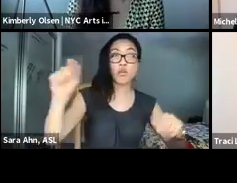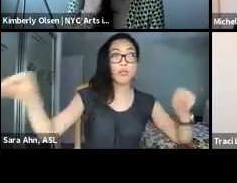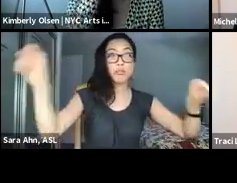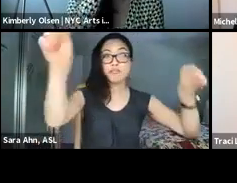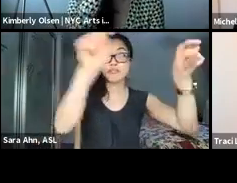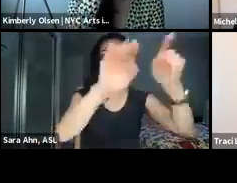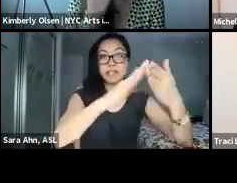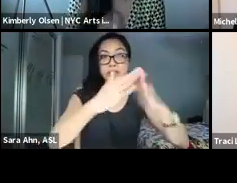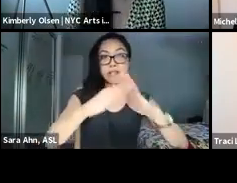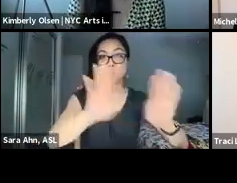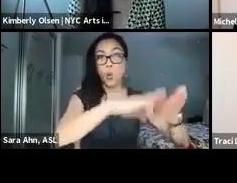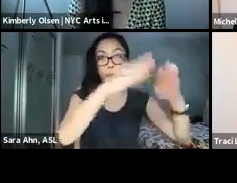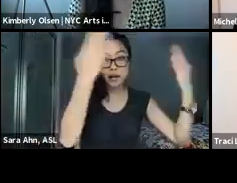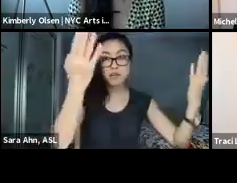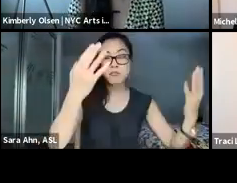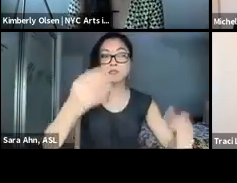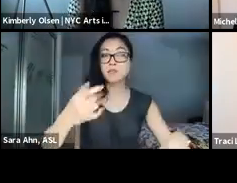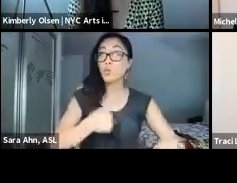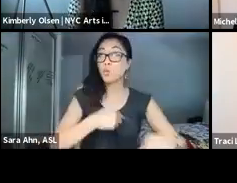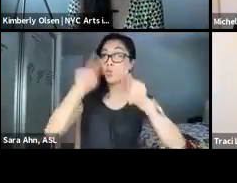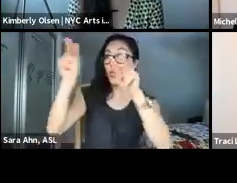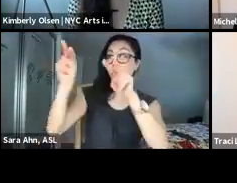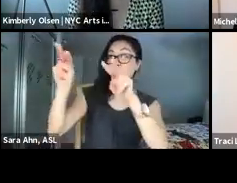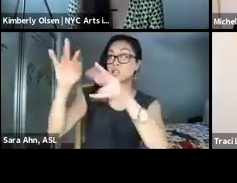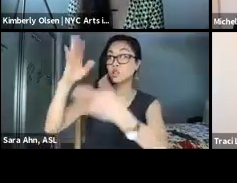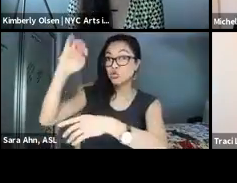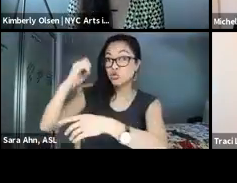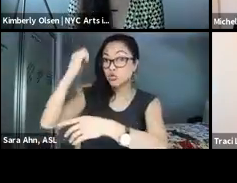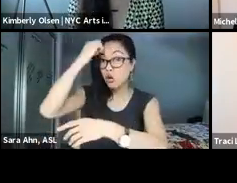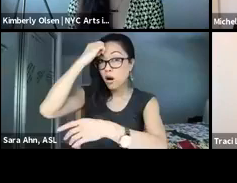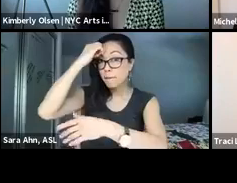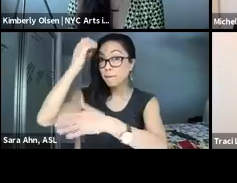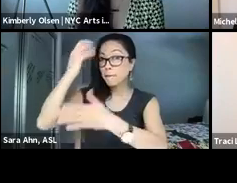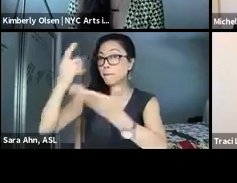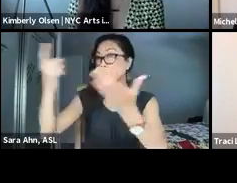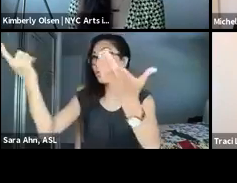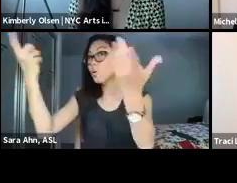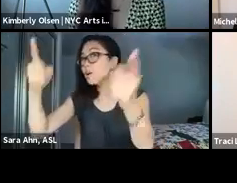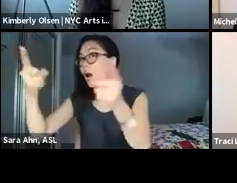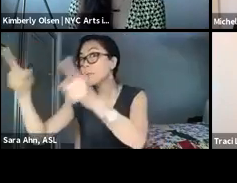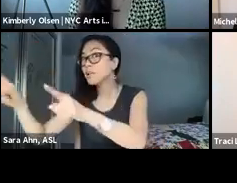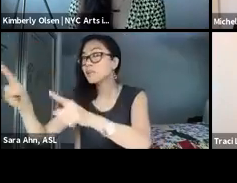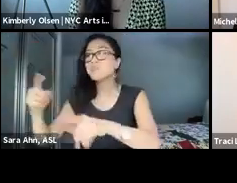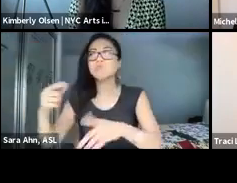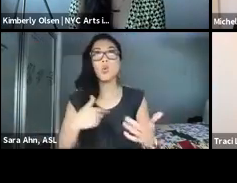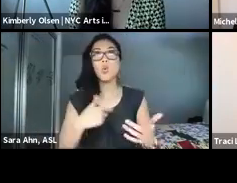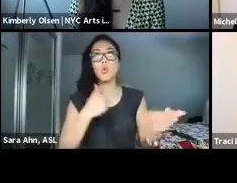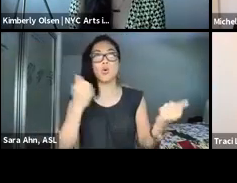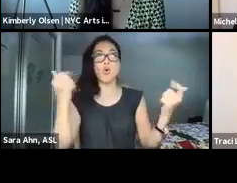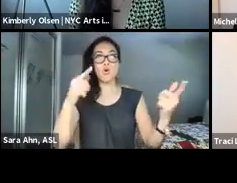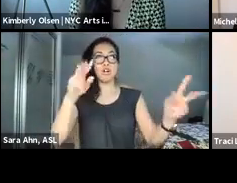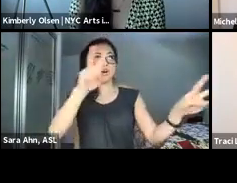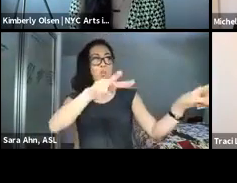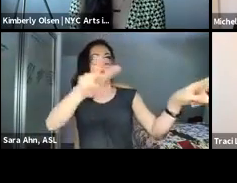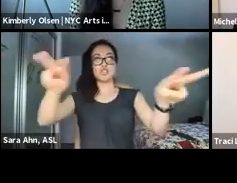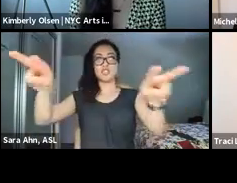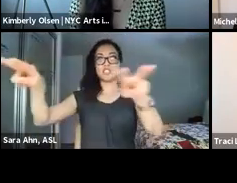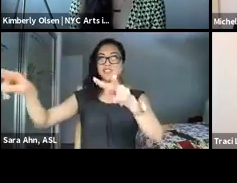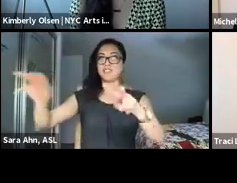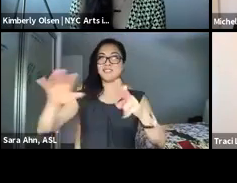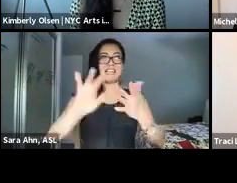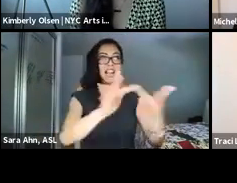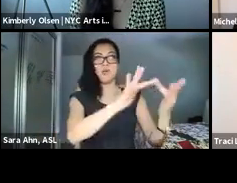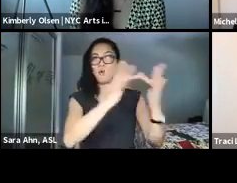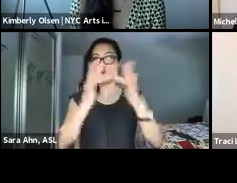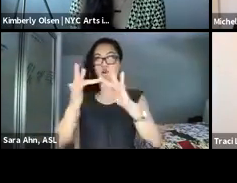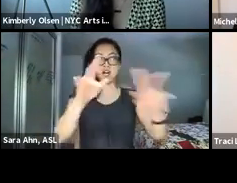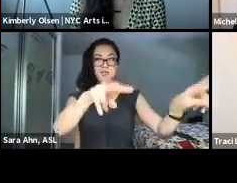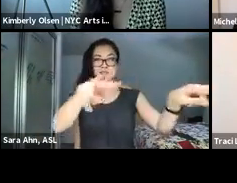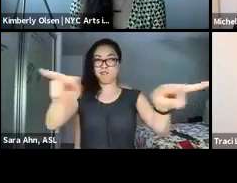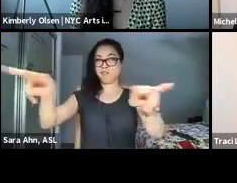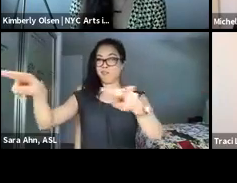it out is going to take more time to understand what is going to be needed in the fall or